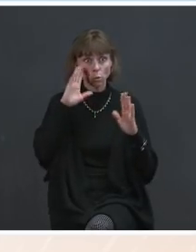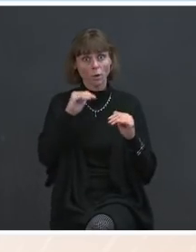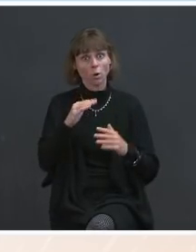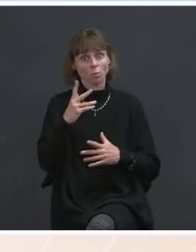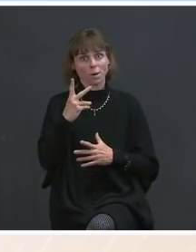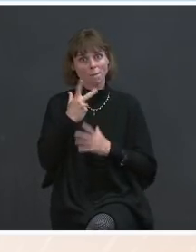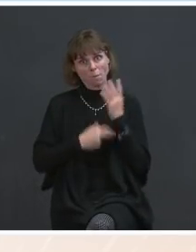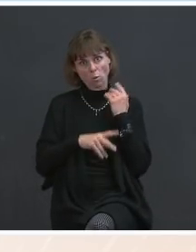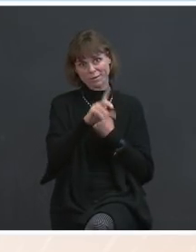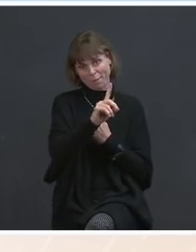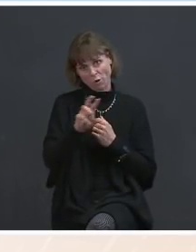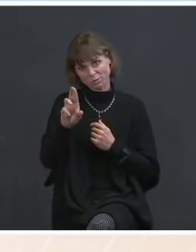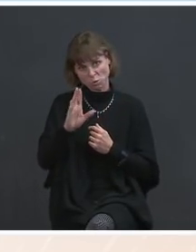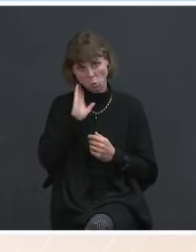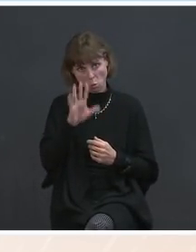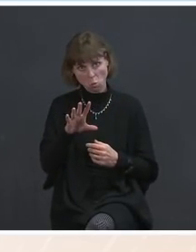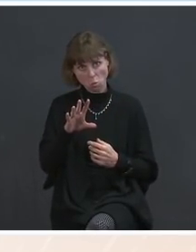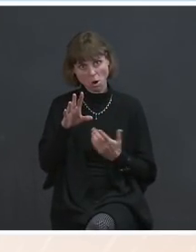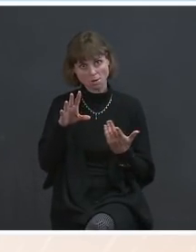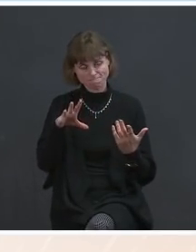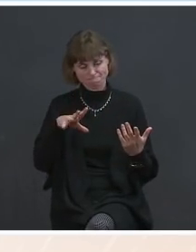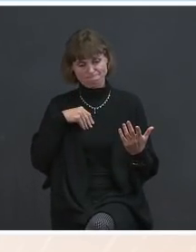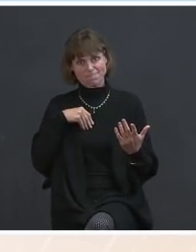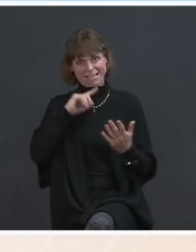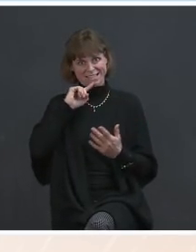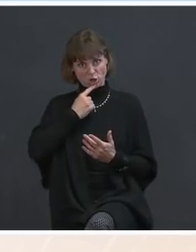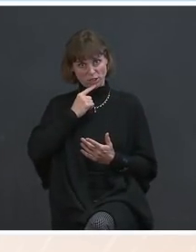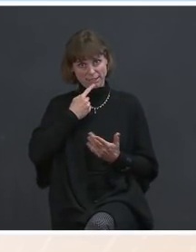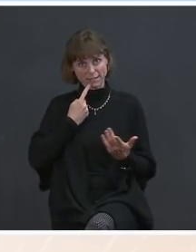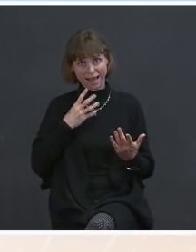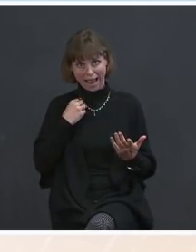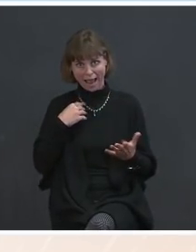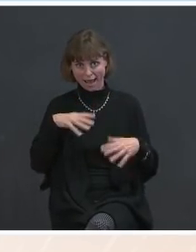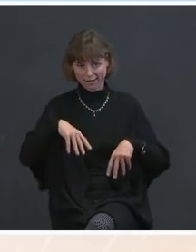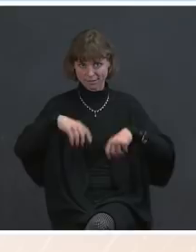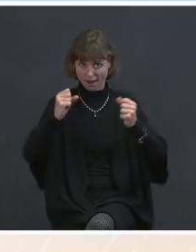will take seriously and engage in a constructive conversation about.